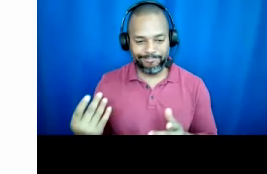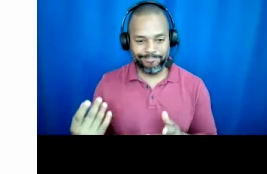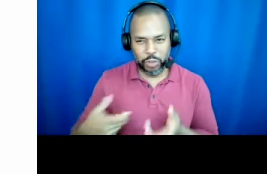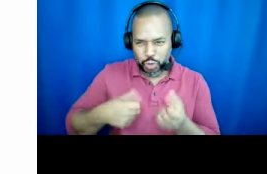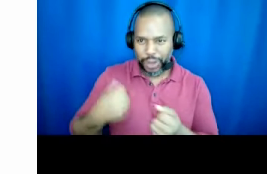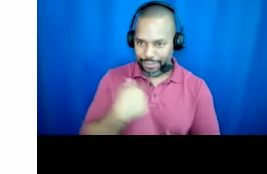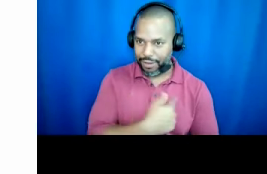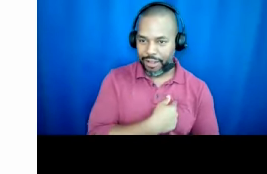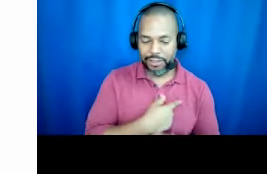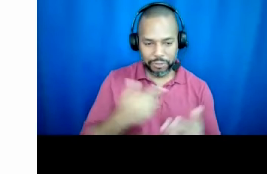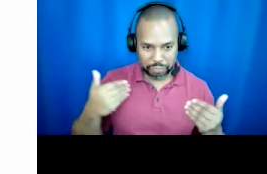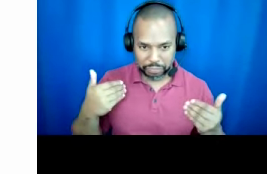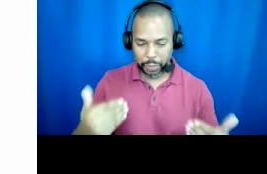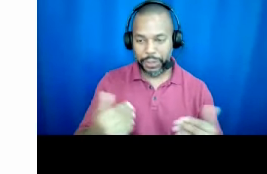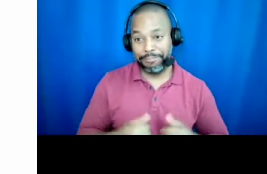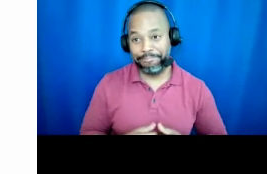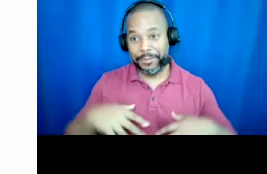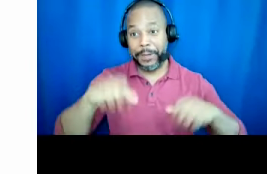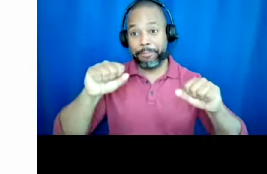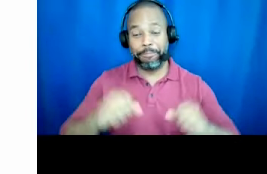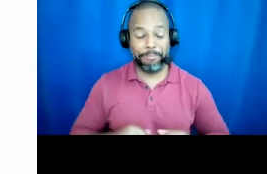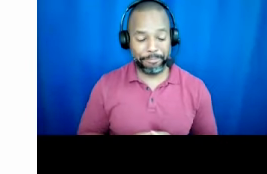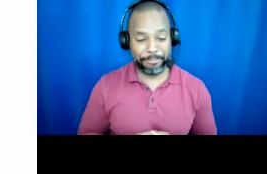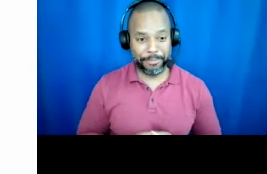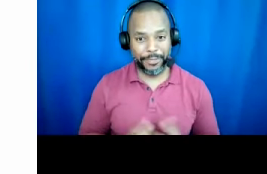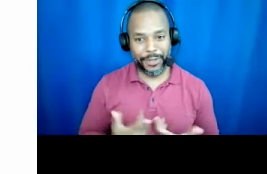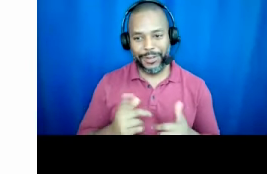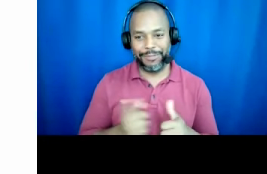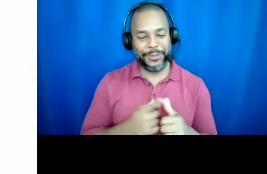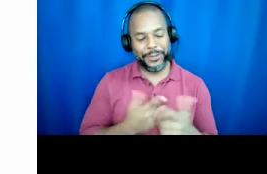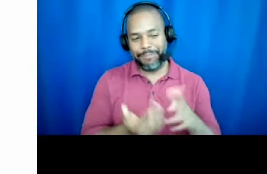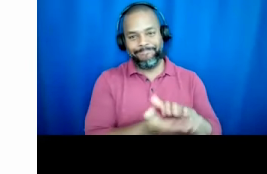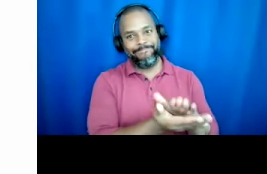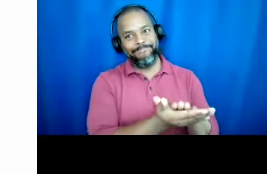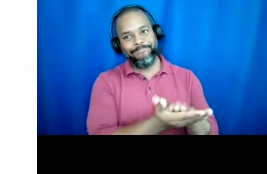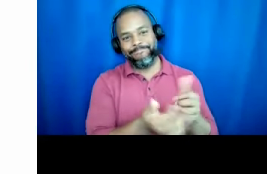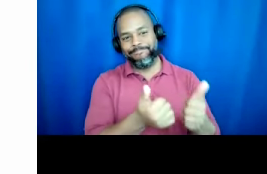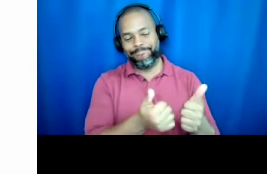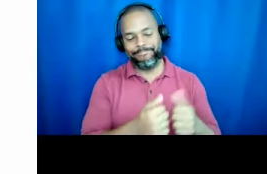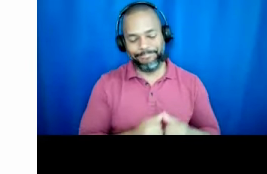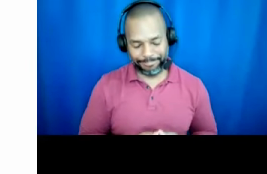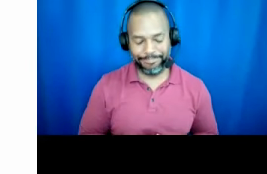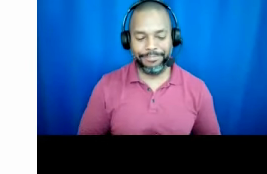So, I wanted to first give credit where credit is due for all the work that she has done.